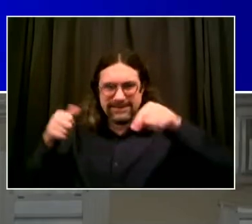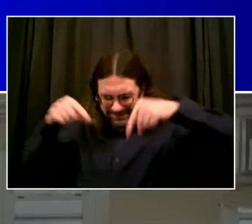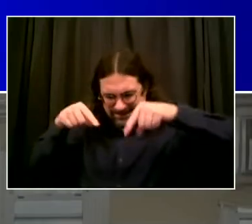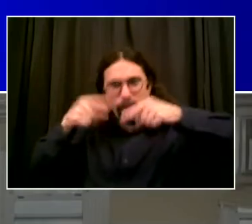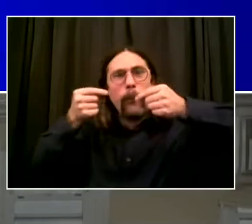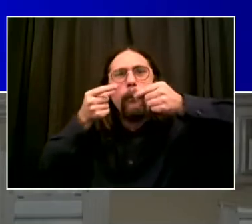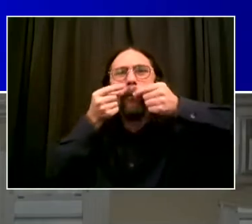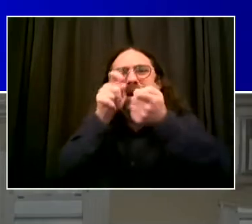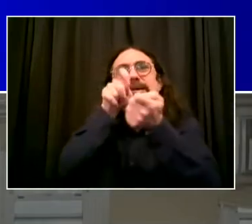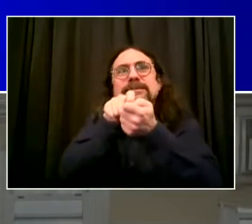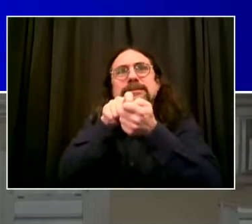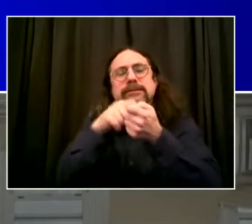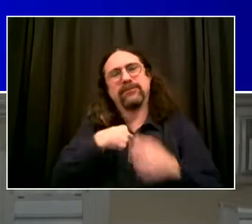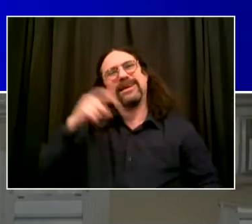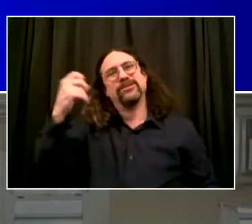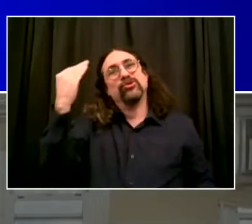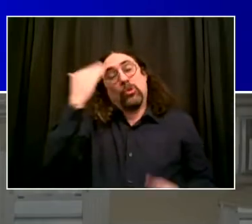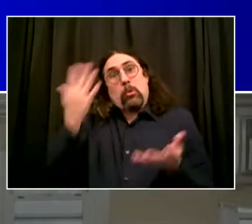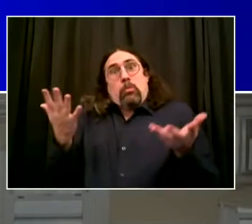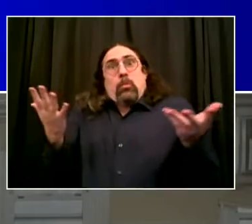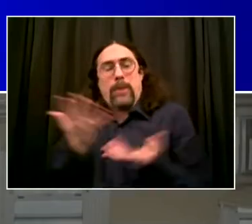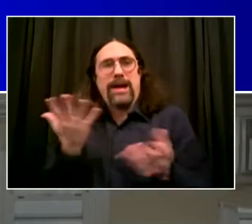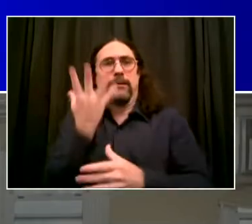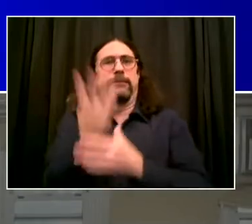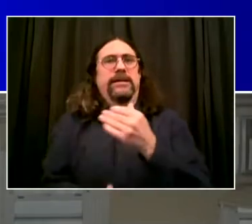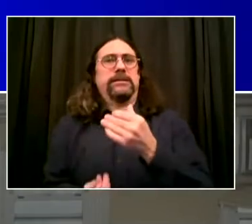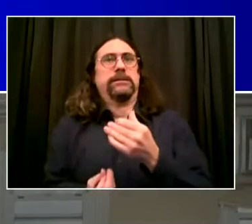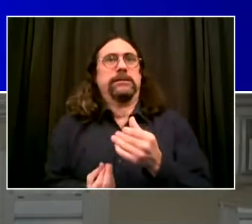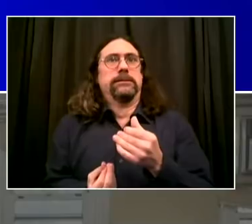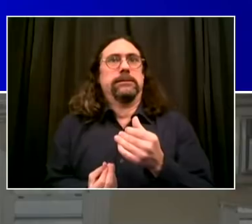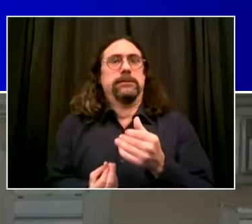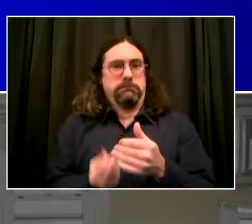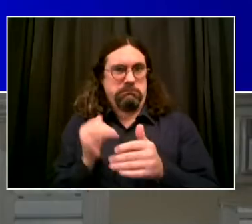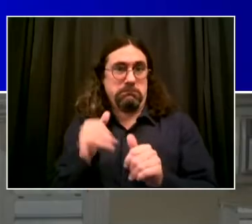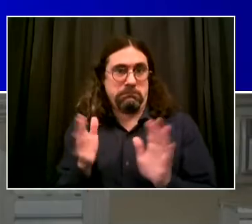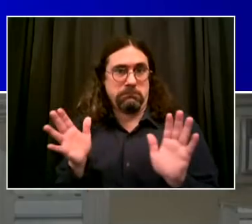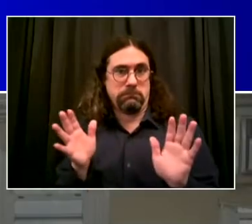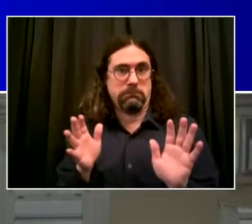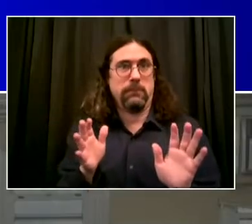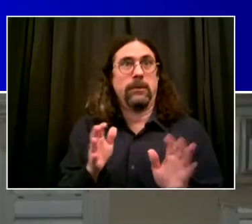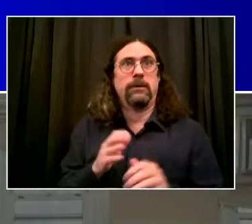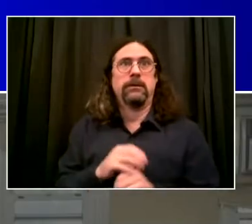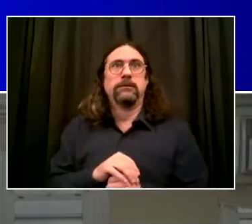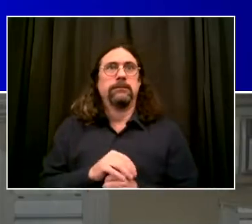LEARNING. YOU CAN'T FOCUS UNLESS YOU KNOW WHWHAT TTO FOCUS ON. THAT'S THE WHOLE